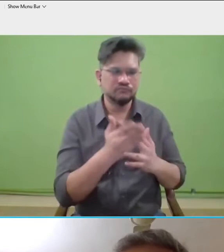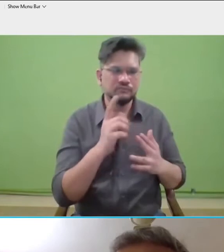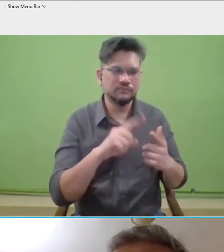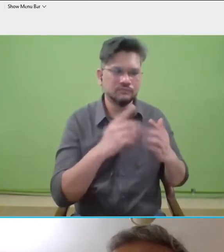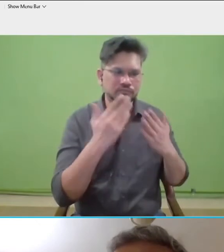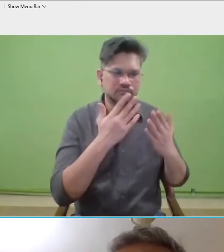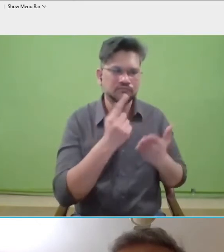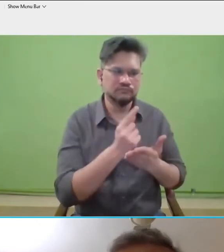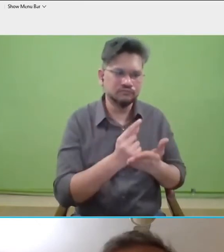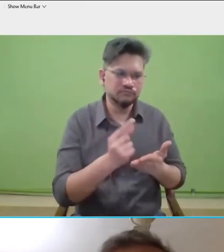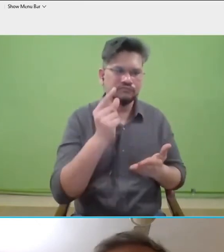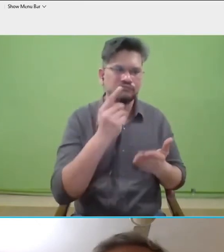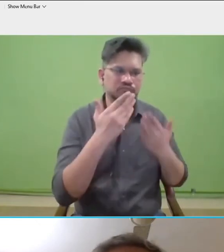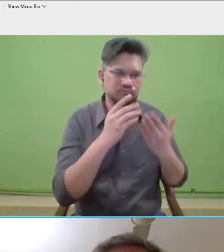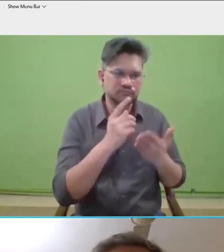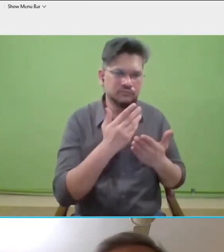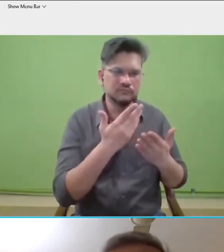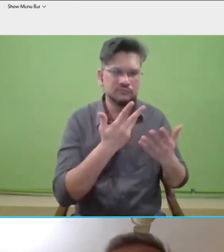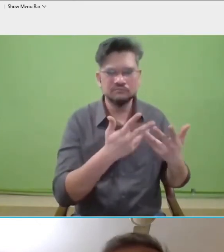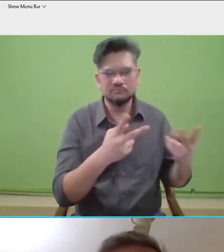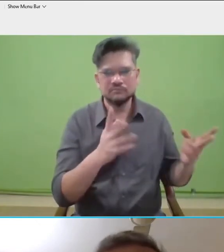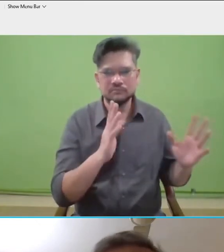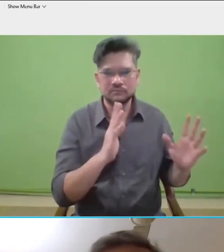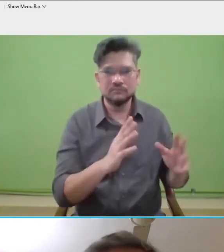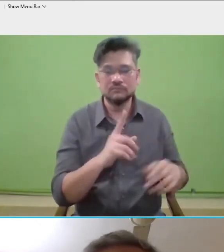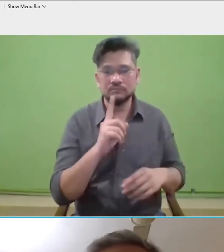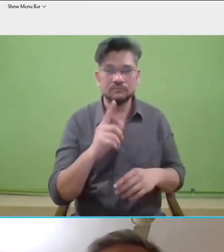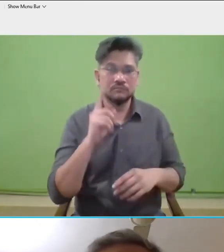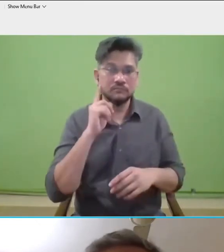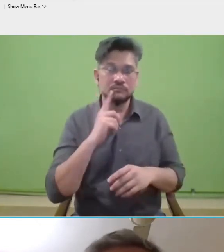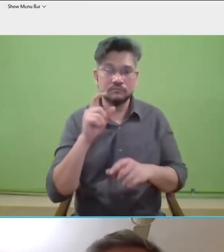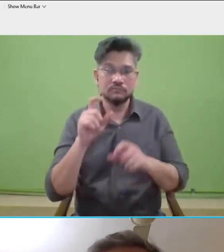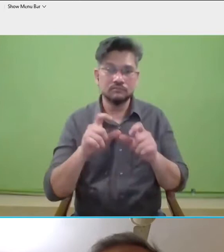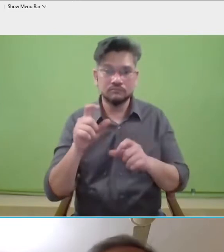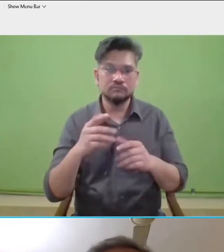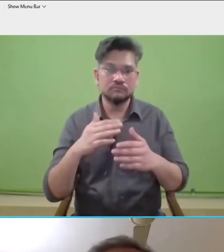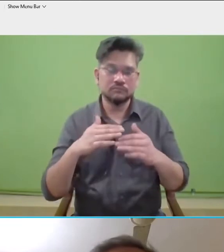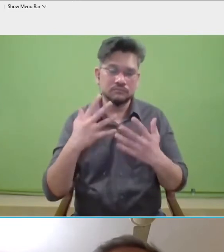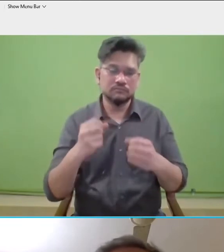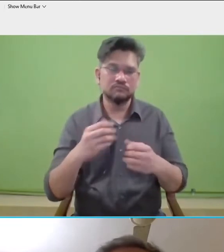education or school education but deaf people specially face much more problem because if you